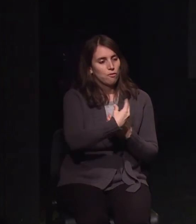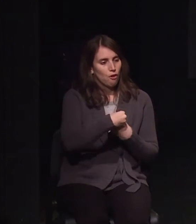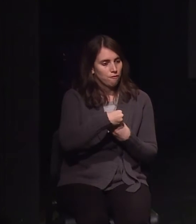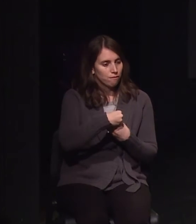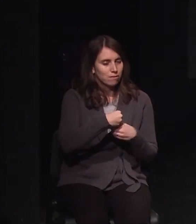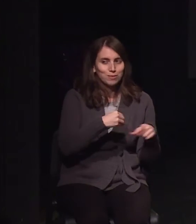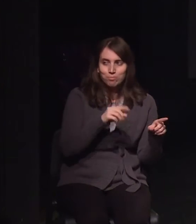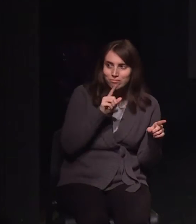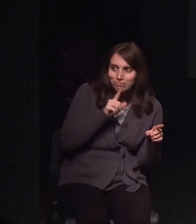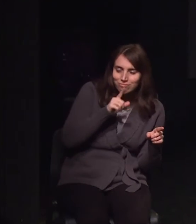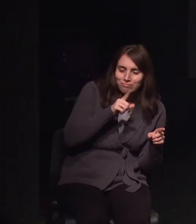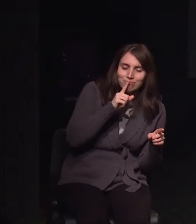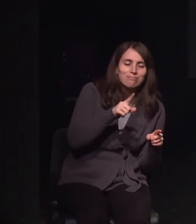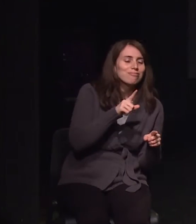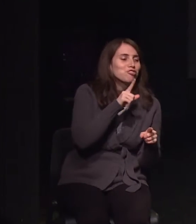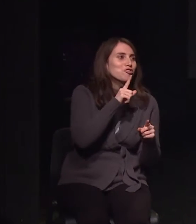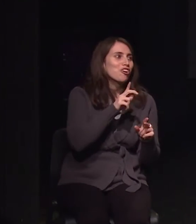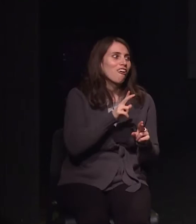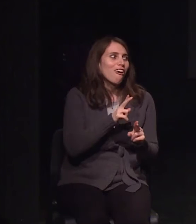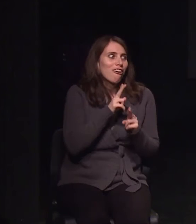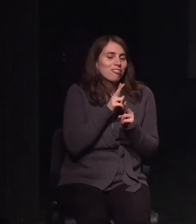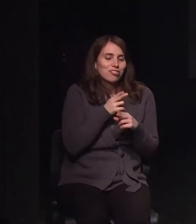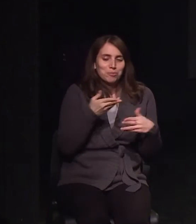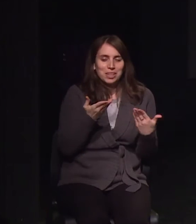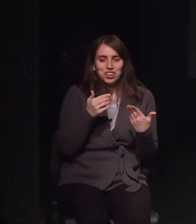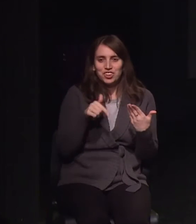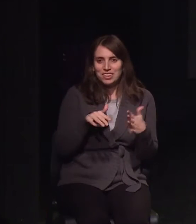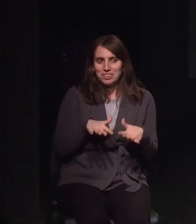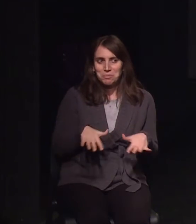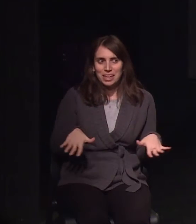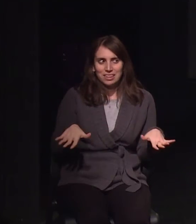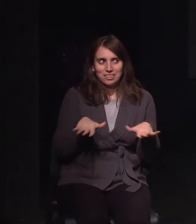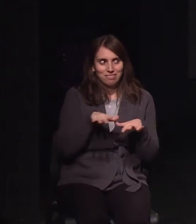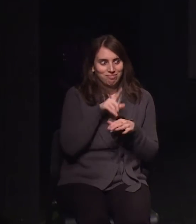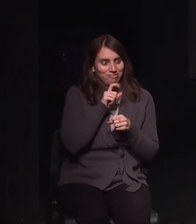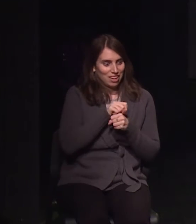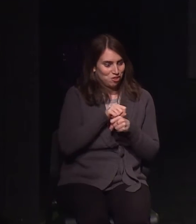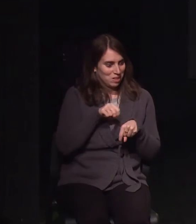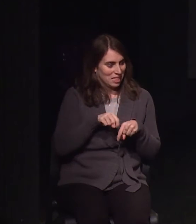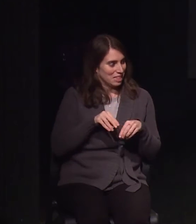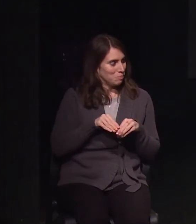It is a true honor to be here in this space, literally, with so many artists and teaching